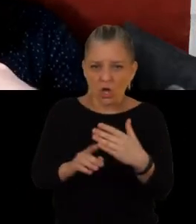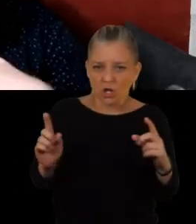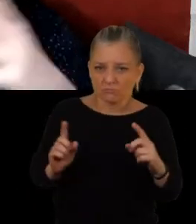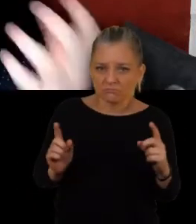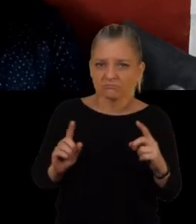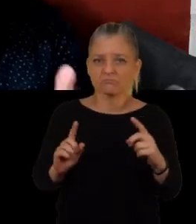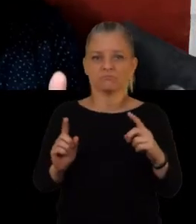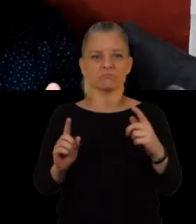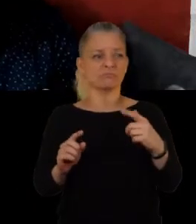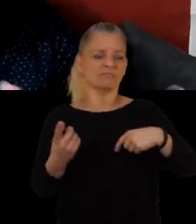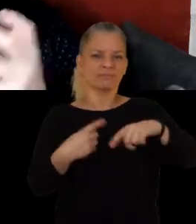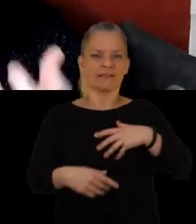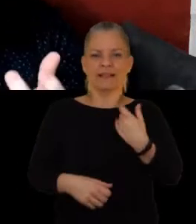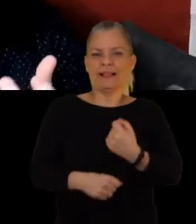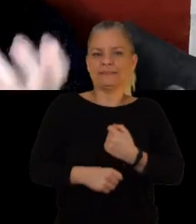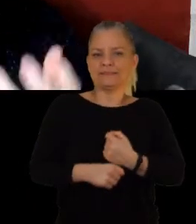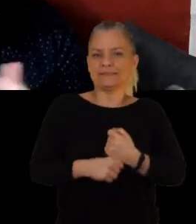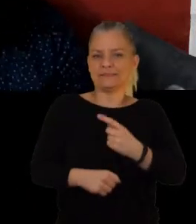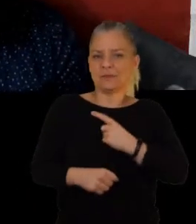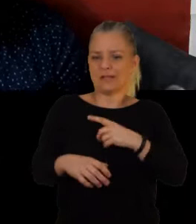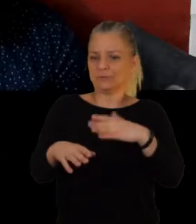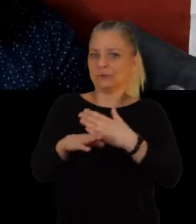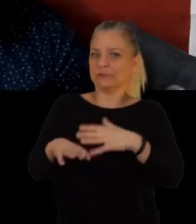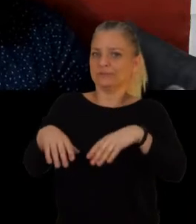a little bit about my work but i think we're pretty guilty about talking about our work